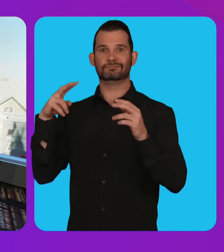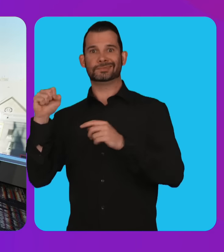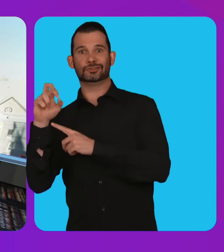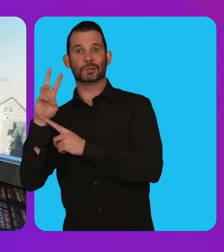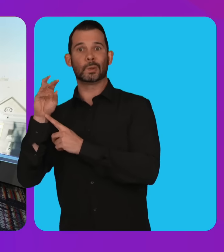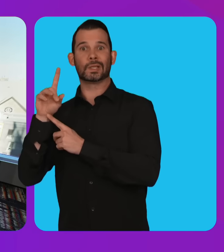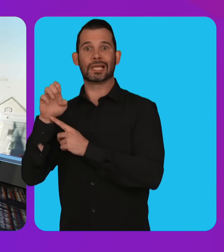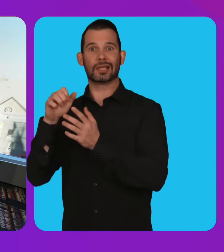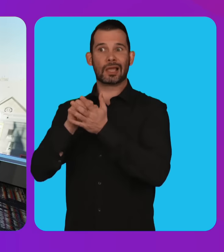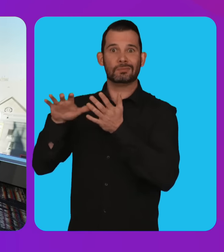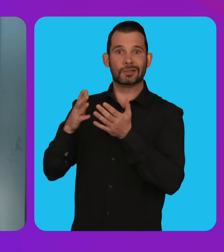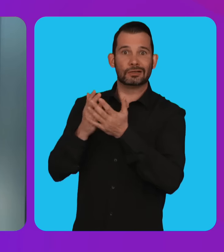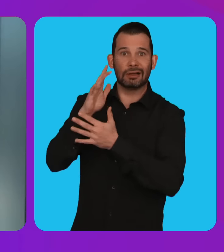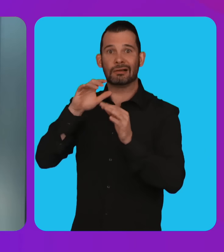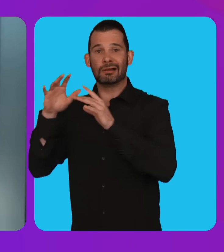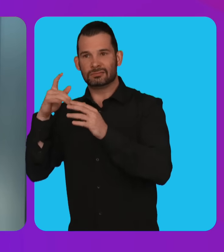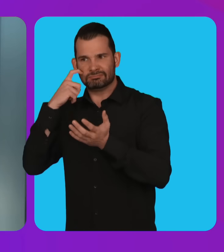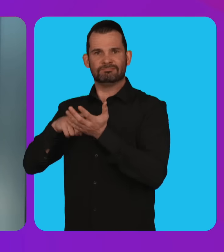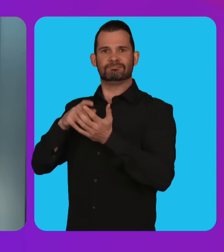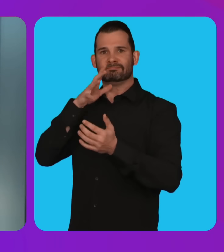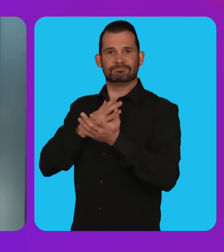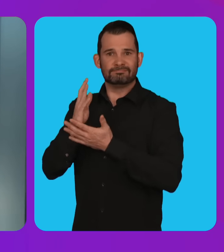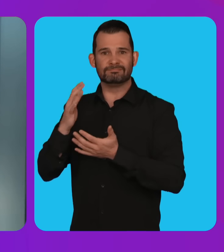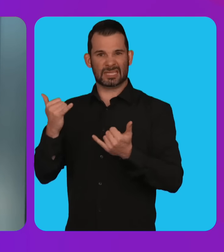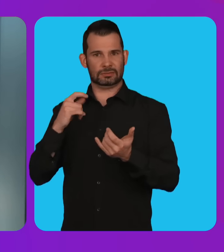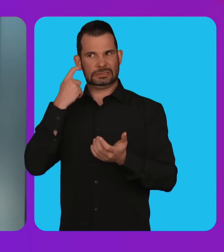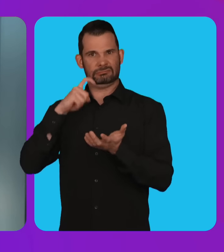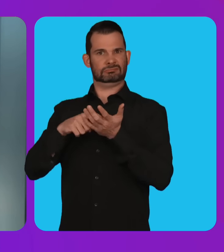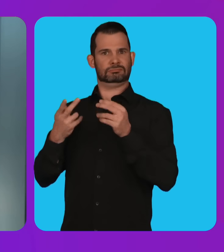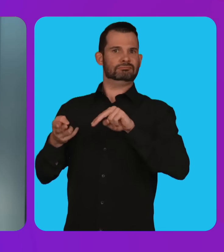We've seen this kind of normalization